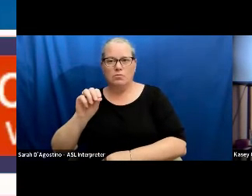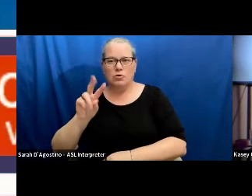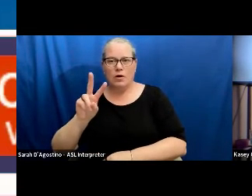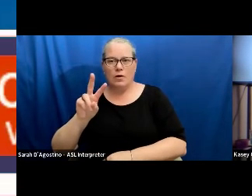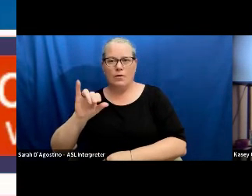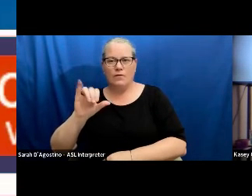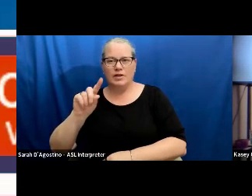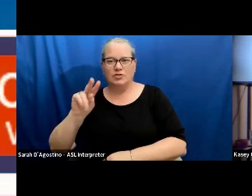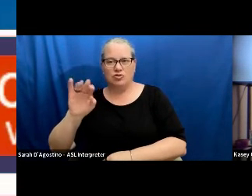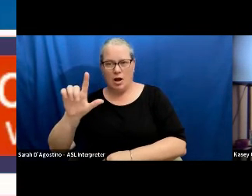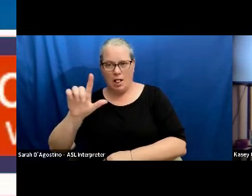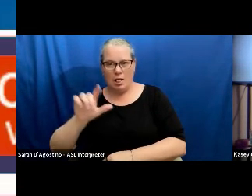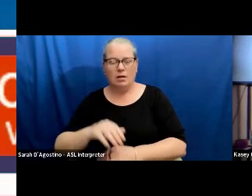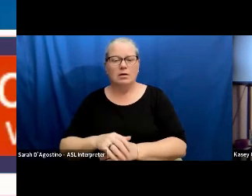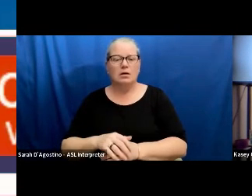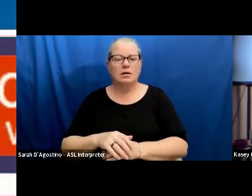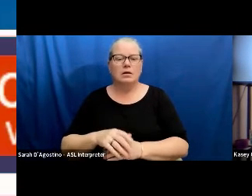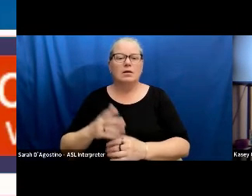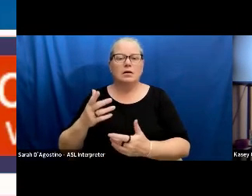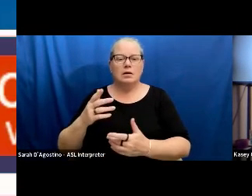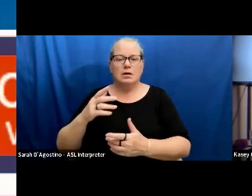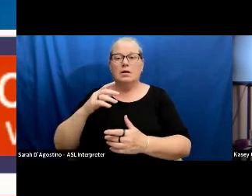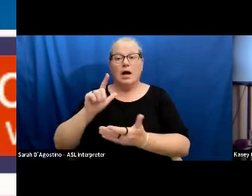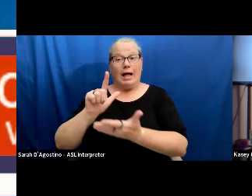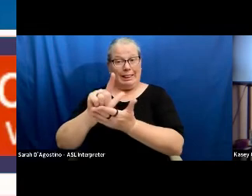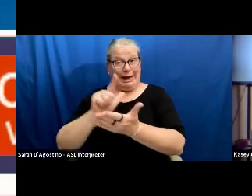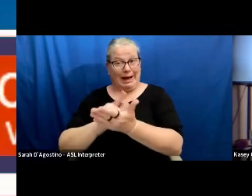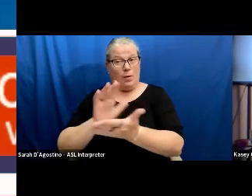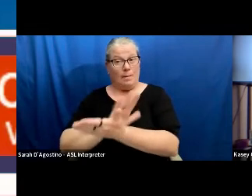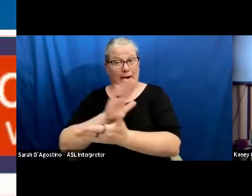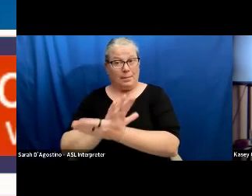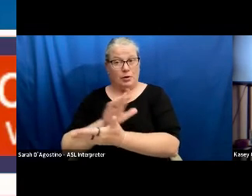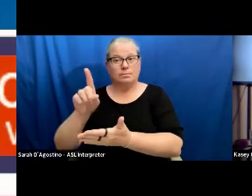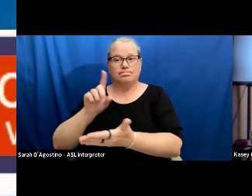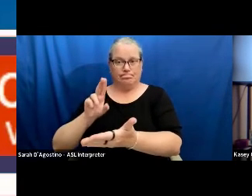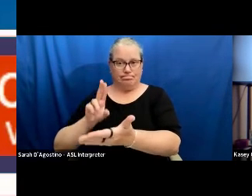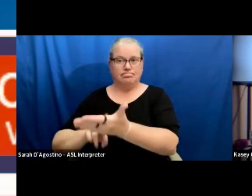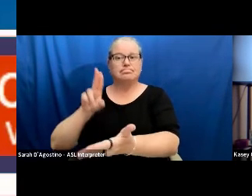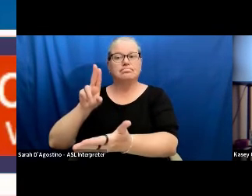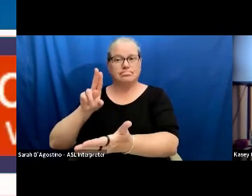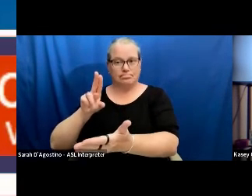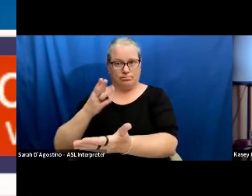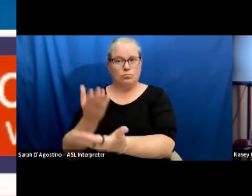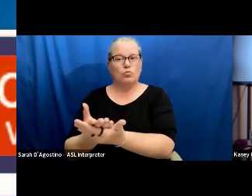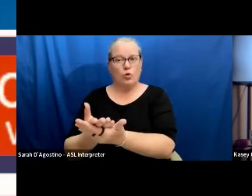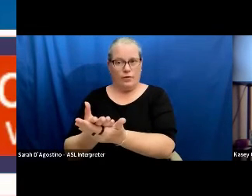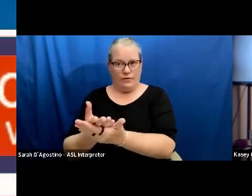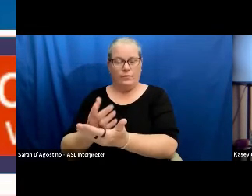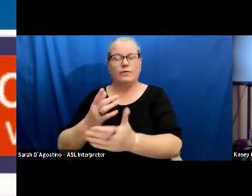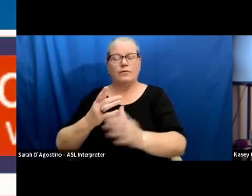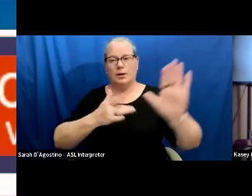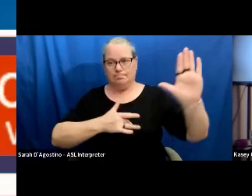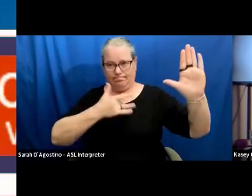you will have to sign an affidavit a testing that you you are in fact legally able to vote